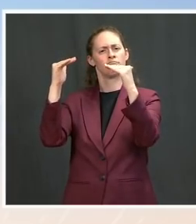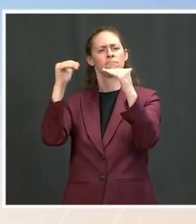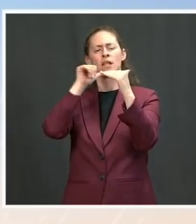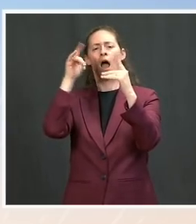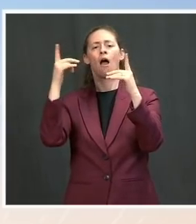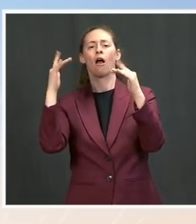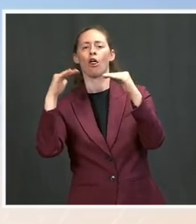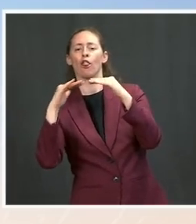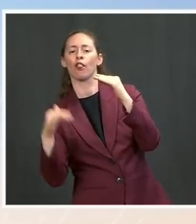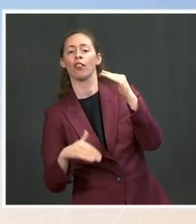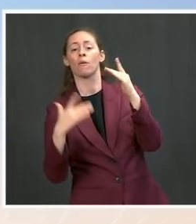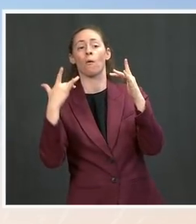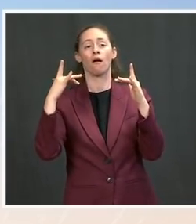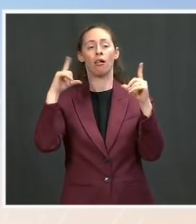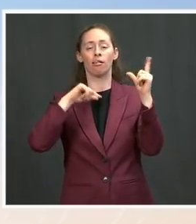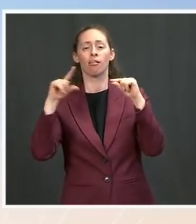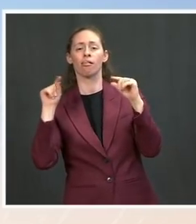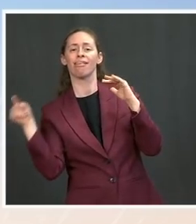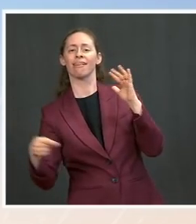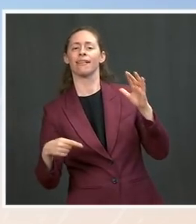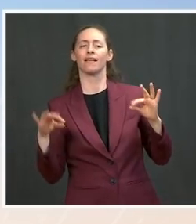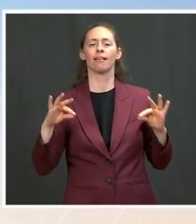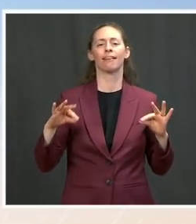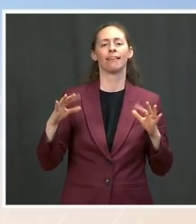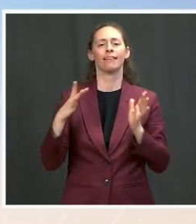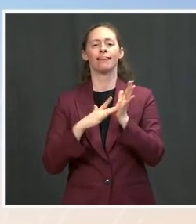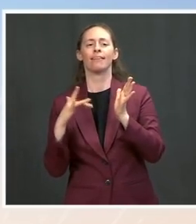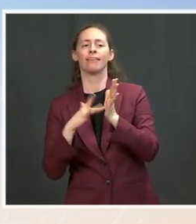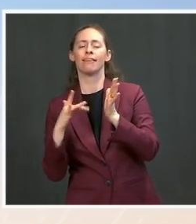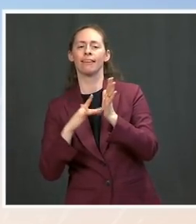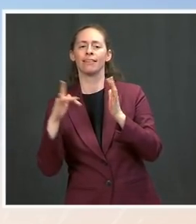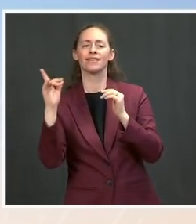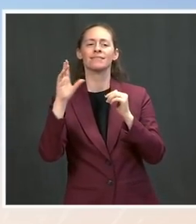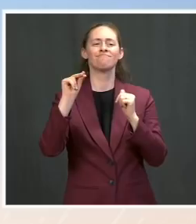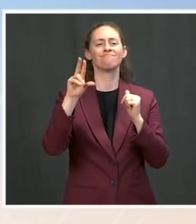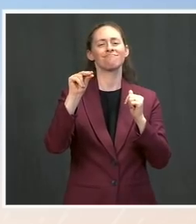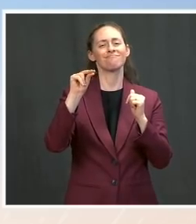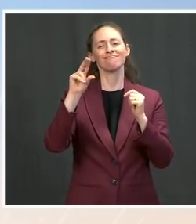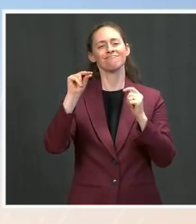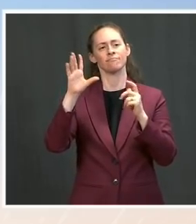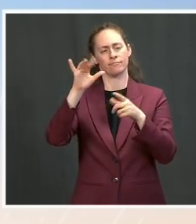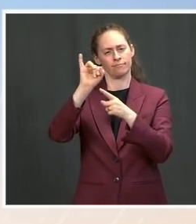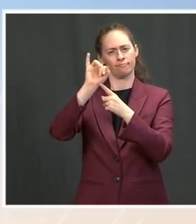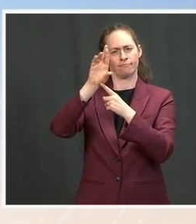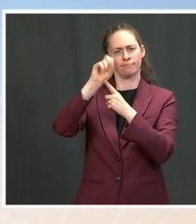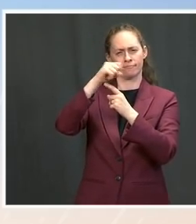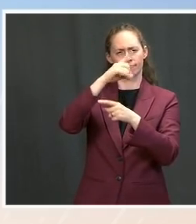of implementation mechanisms for that, and obviously the IRS can outline that more specifically than I can.